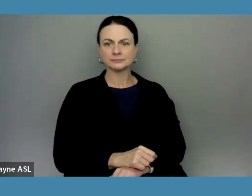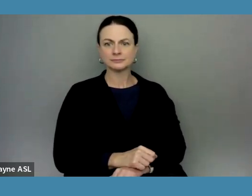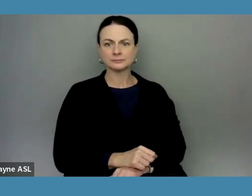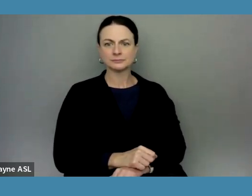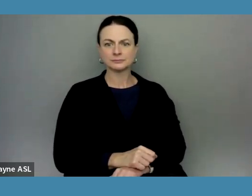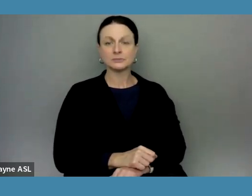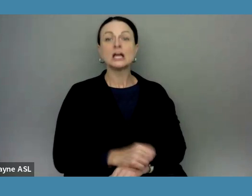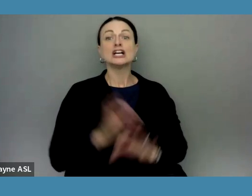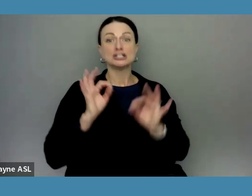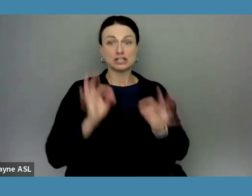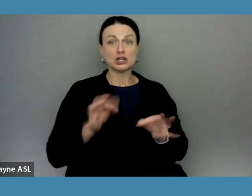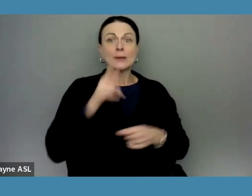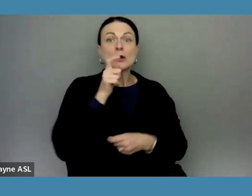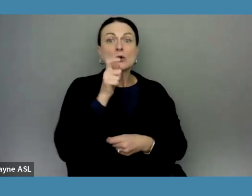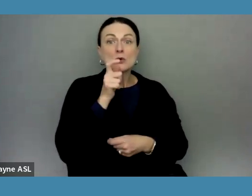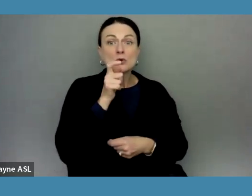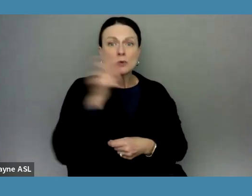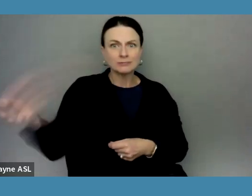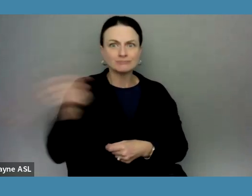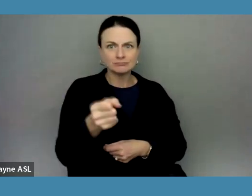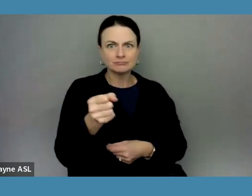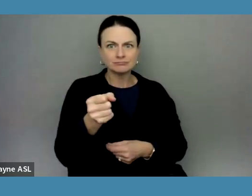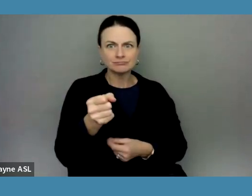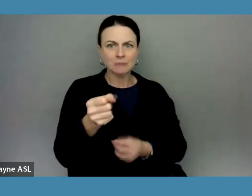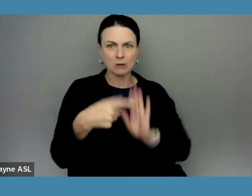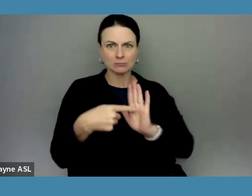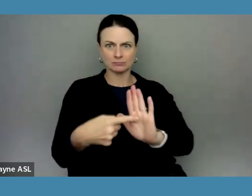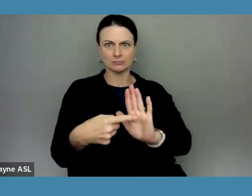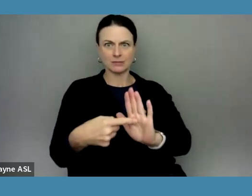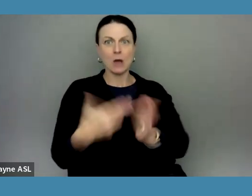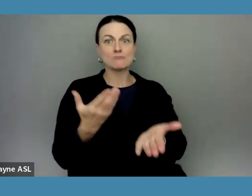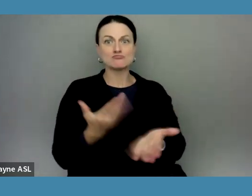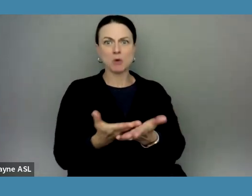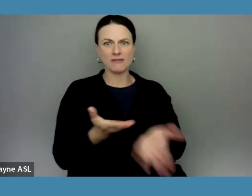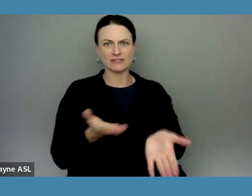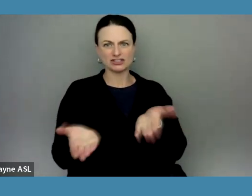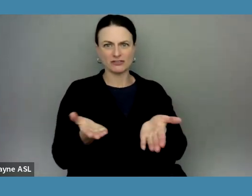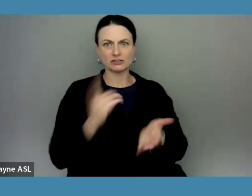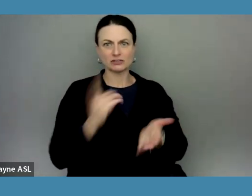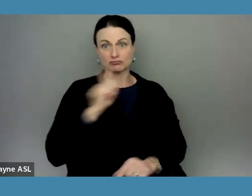who's essential to proving that these services or that the services